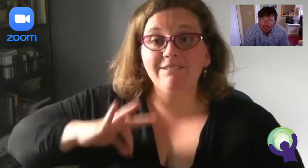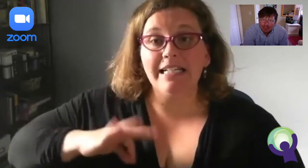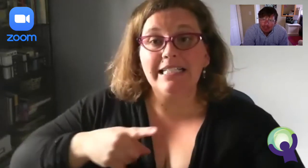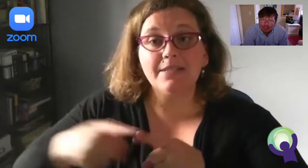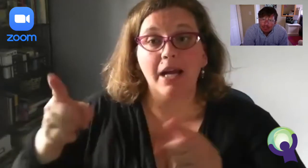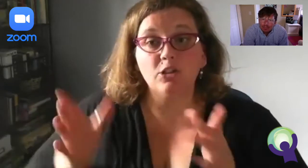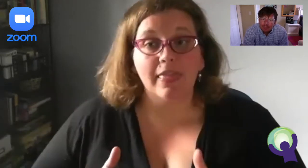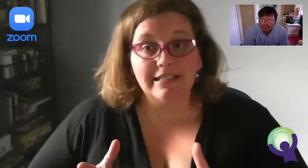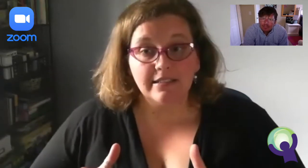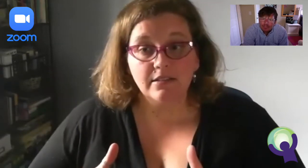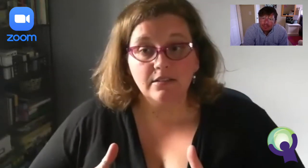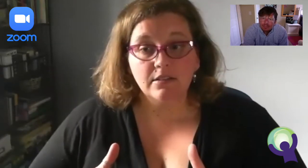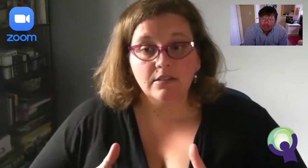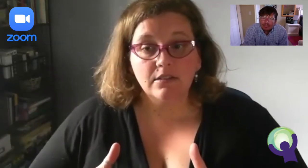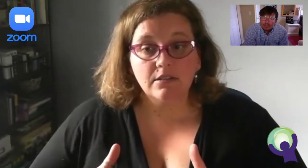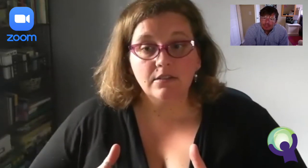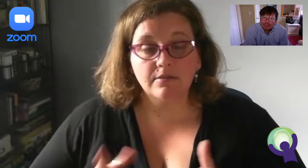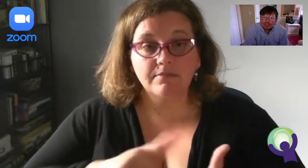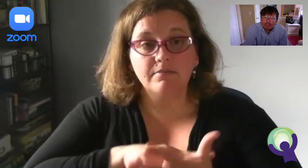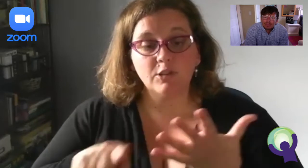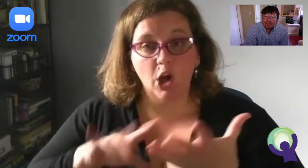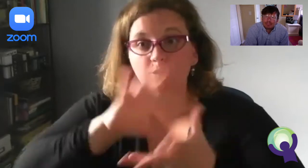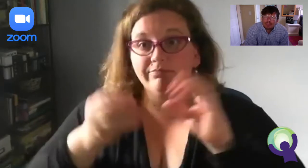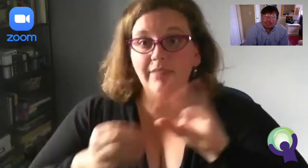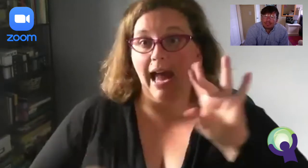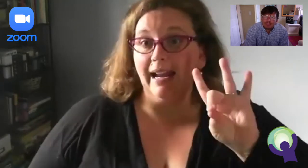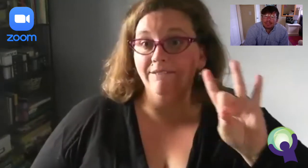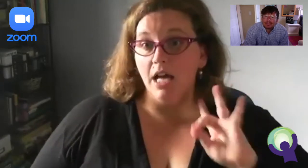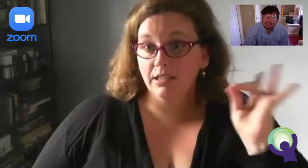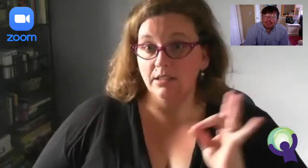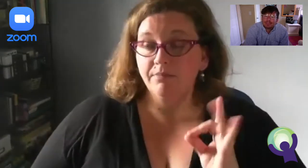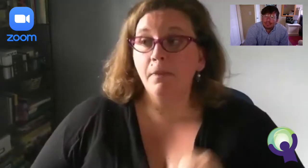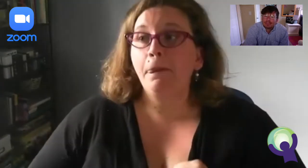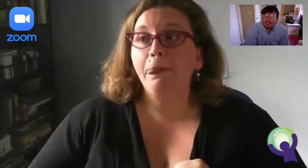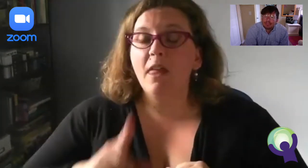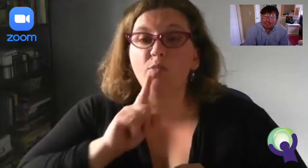a deaf benefits specialist so all together we have eight people on